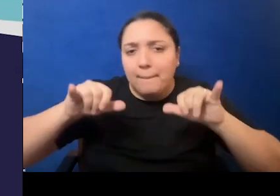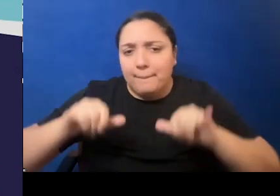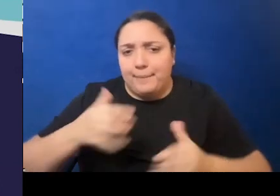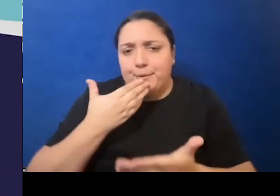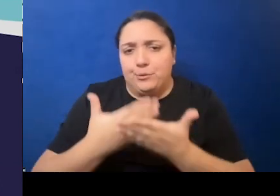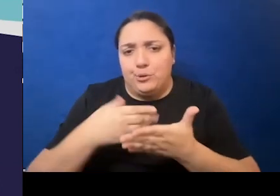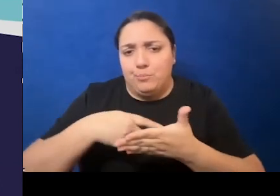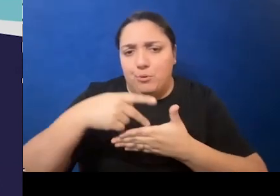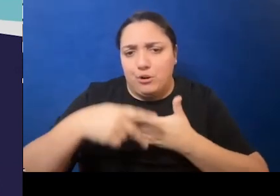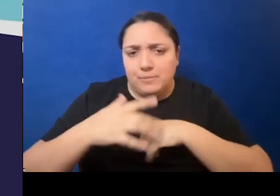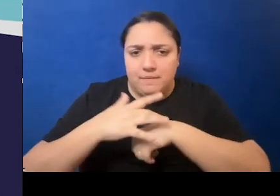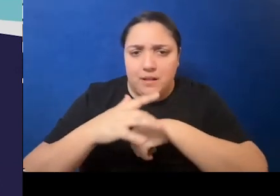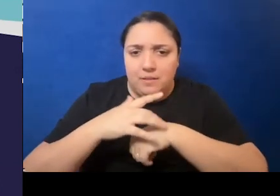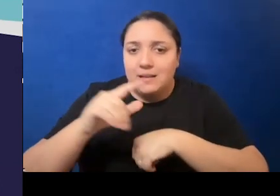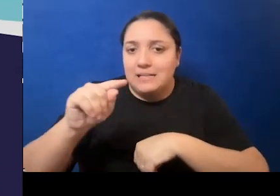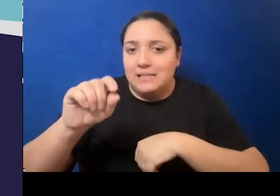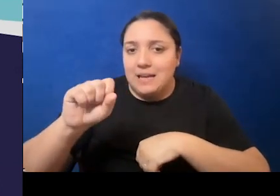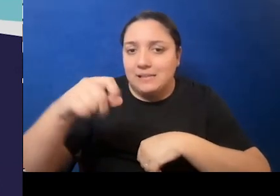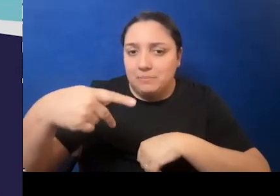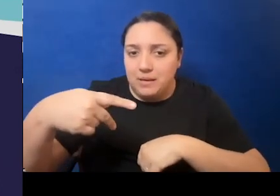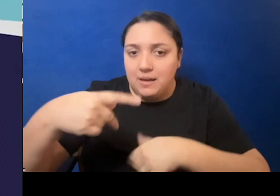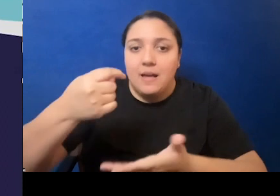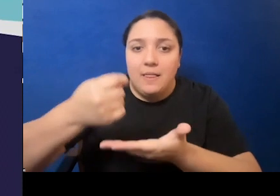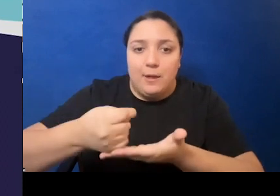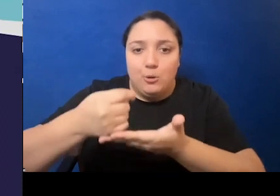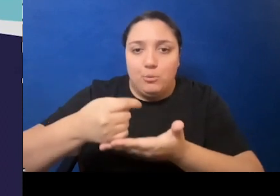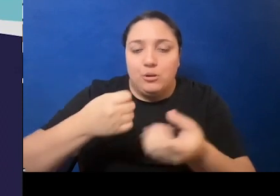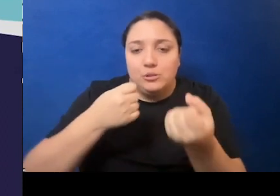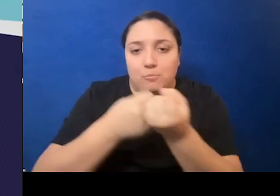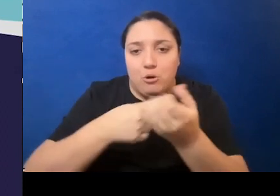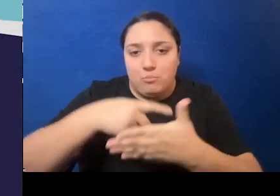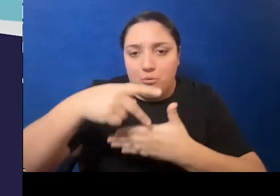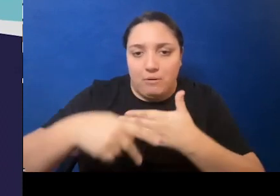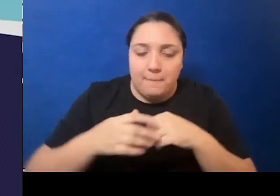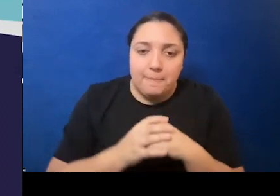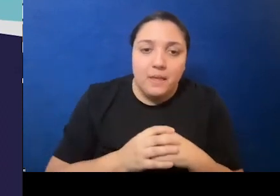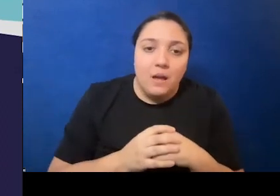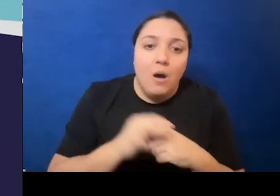THERE ARE GOOD PROGRAMS FOR SUPPORT. THERE ARE SPECIAL SCHOOLS EITHER